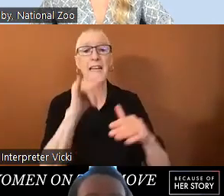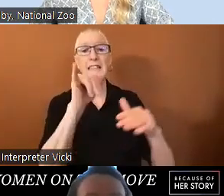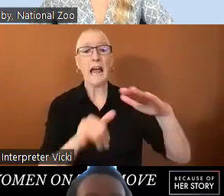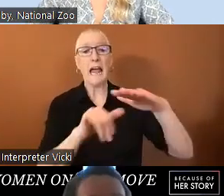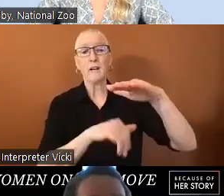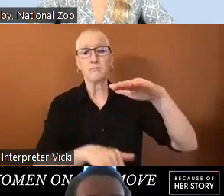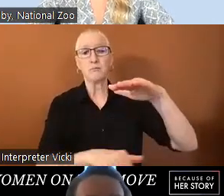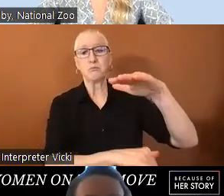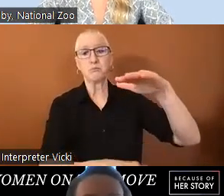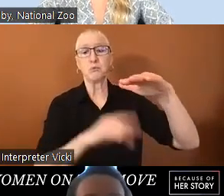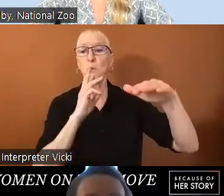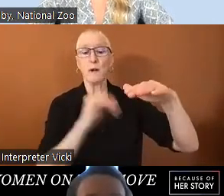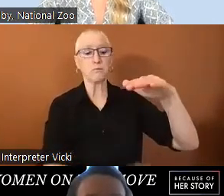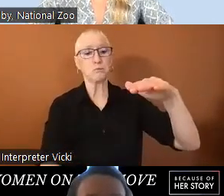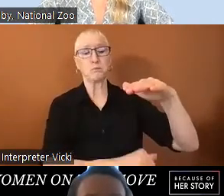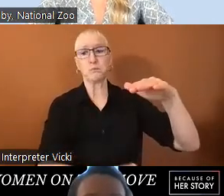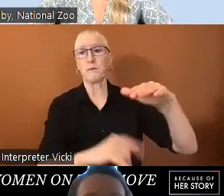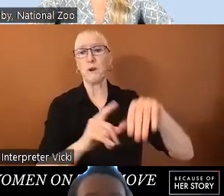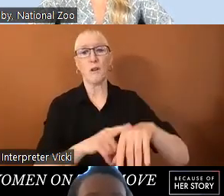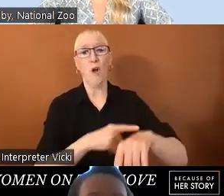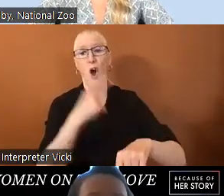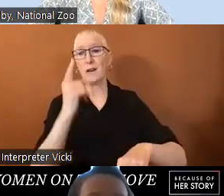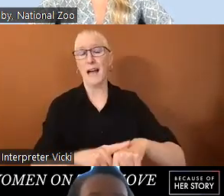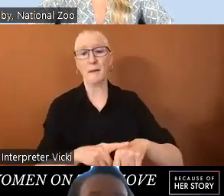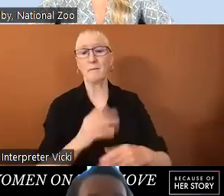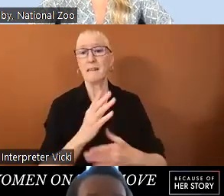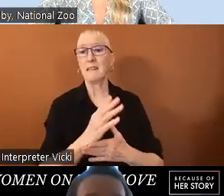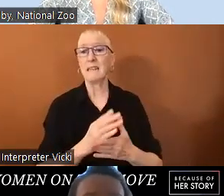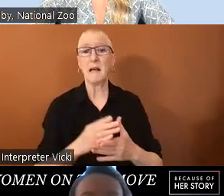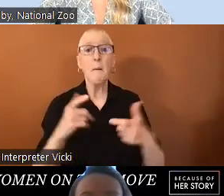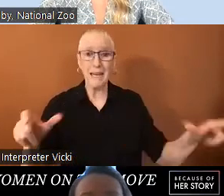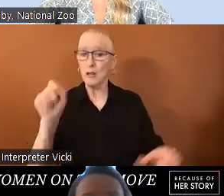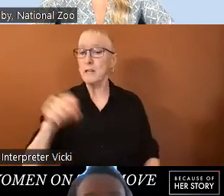of time in some cases and for some species, so even though they may be much bigger than